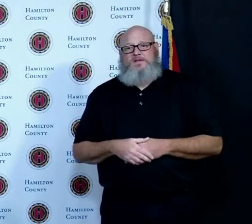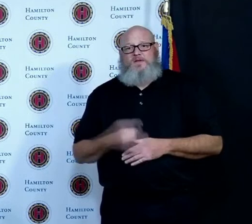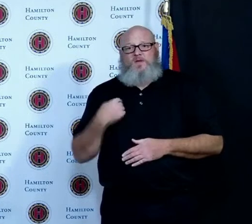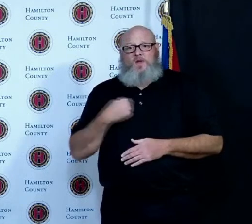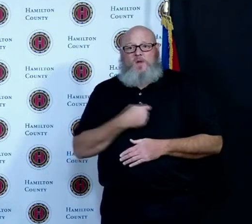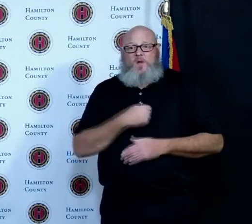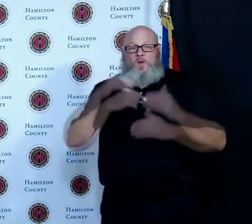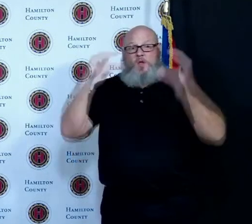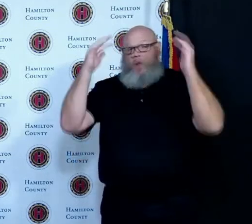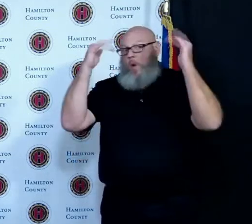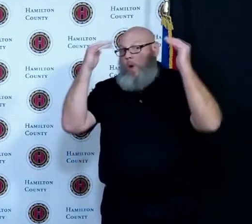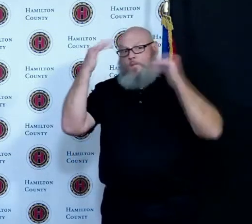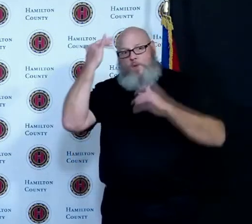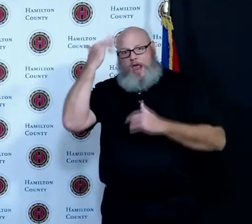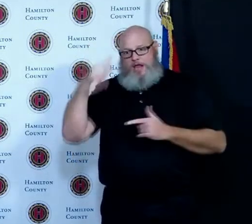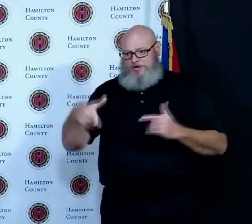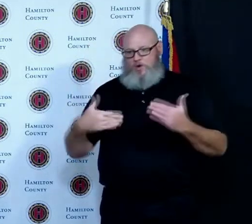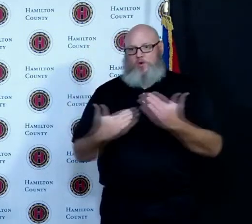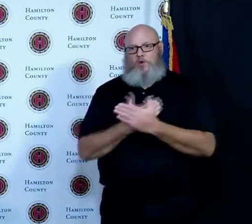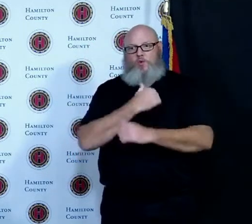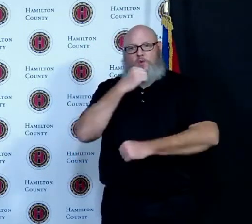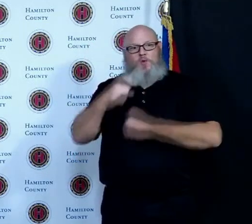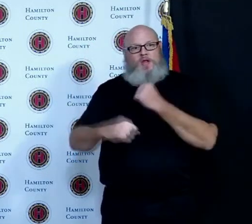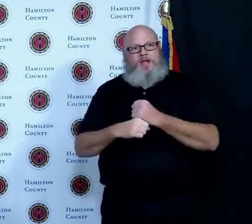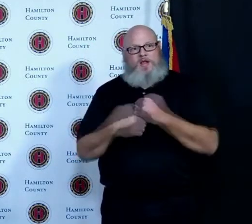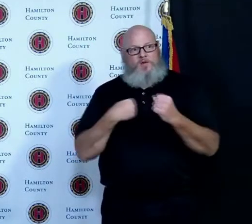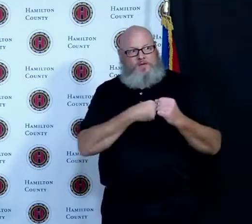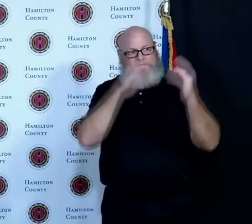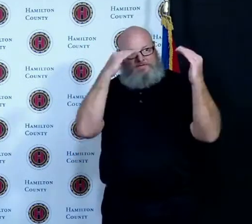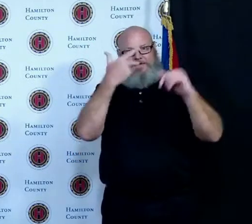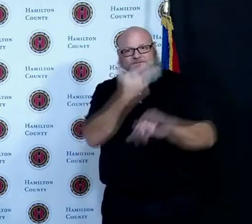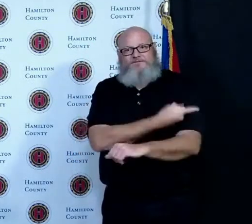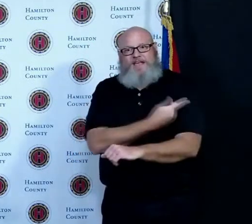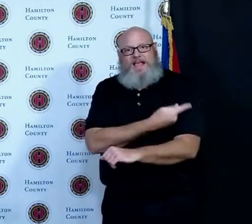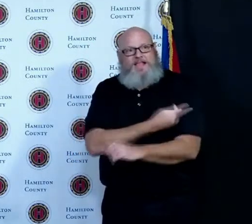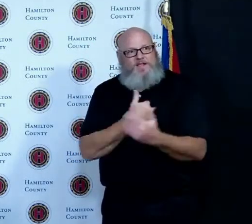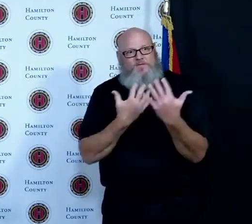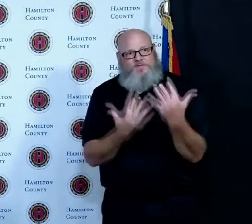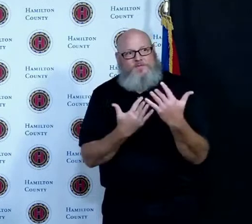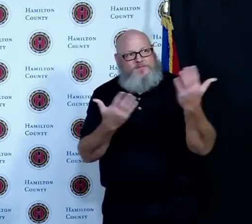and continue to lower our Covid footprint and if we go out and about remember those those safety